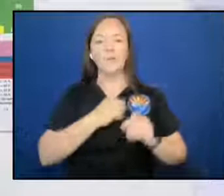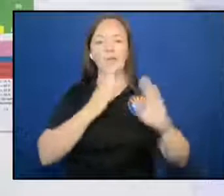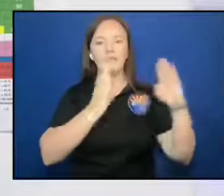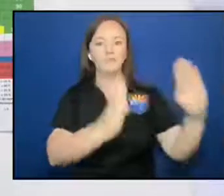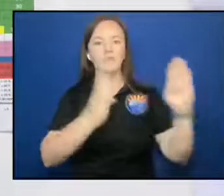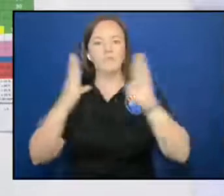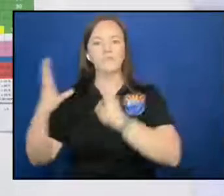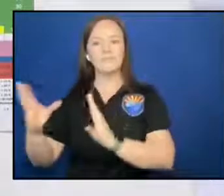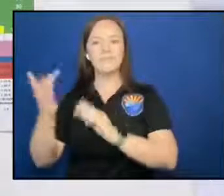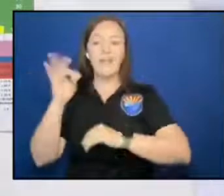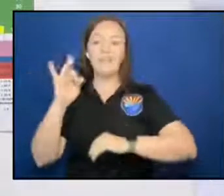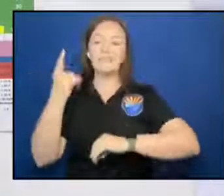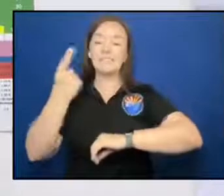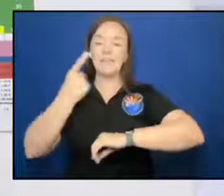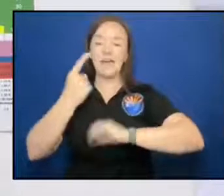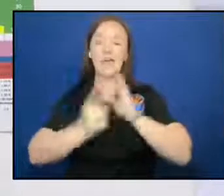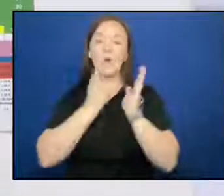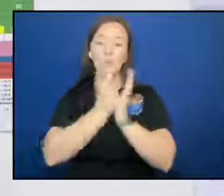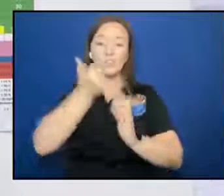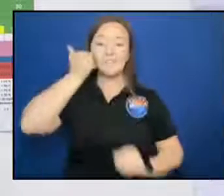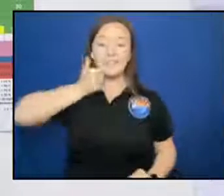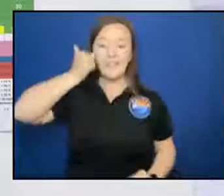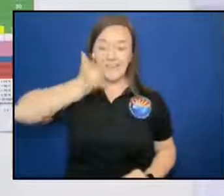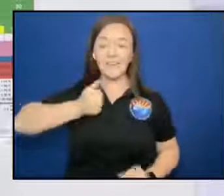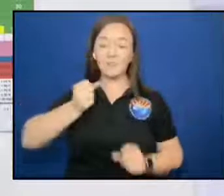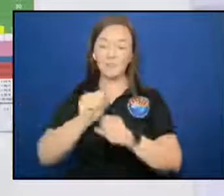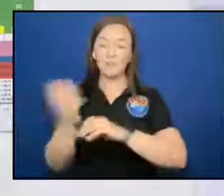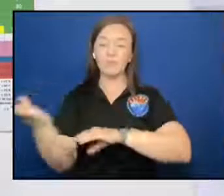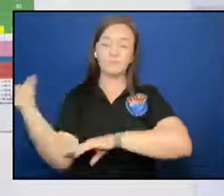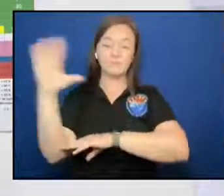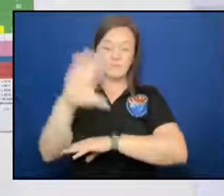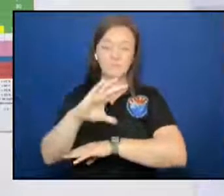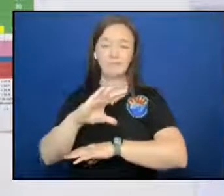AROUND AND THAT IS WHY WE ARE STILL CONCERNED ABOUT THE